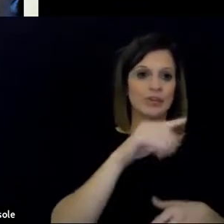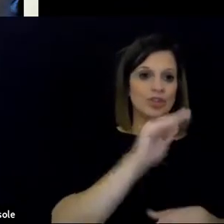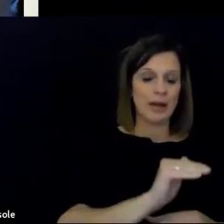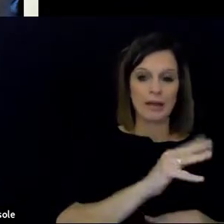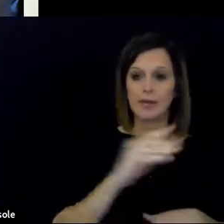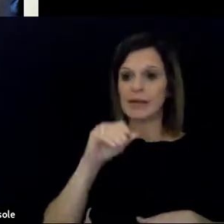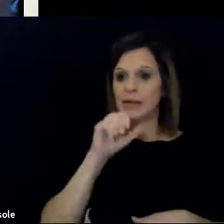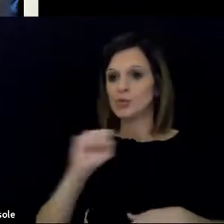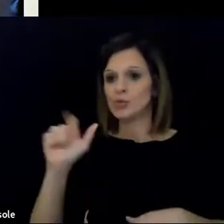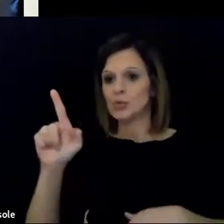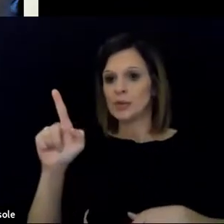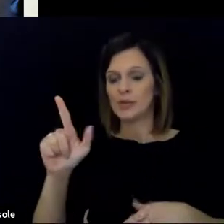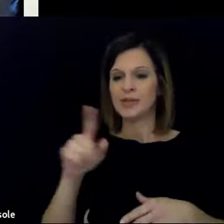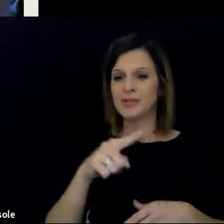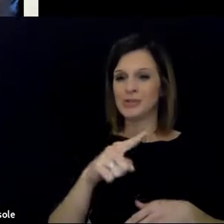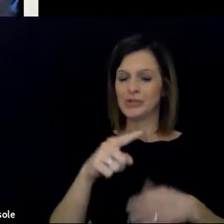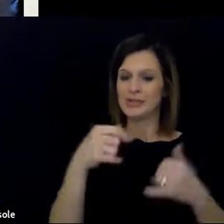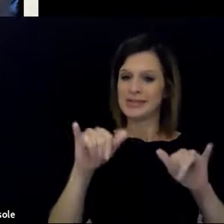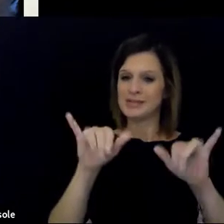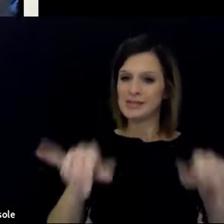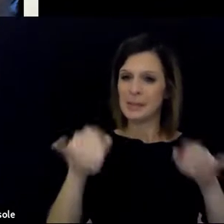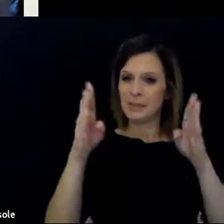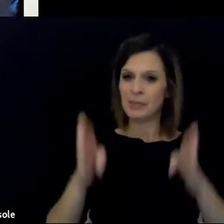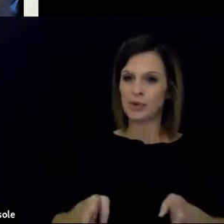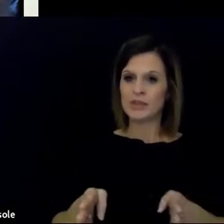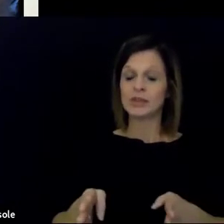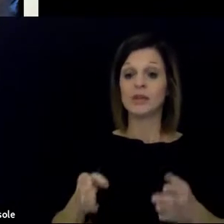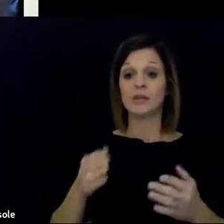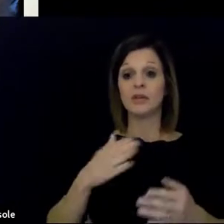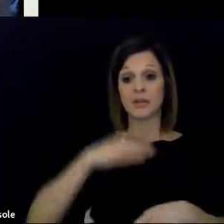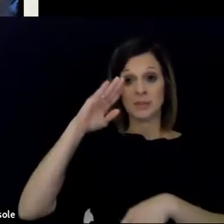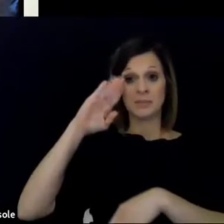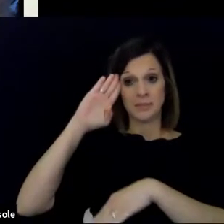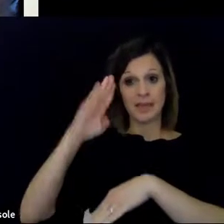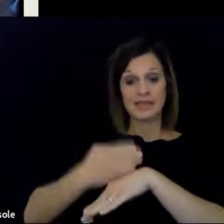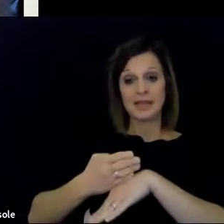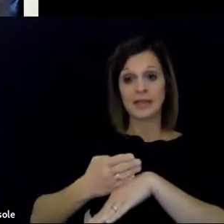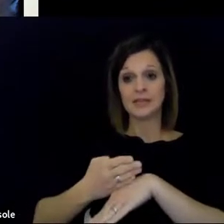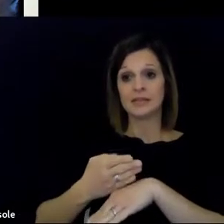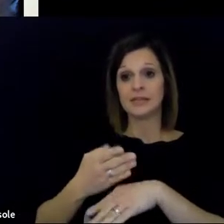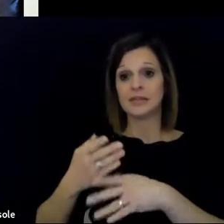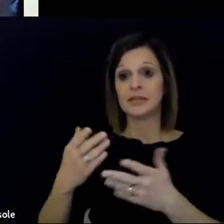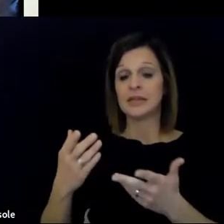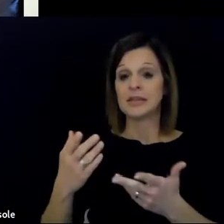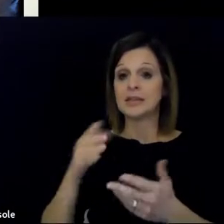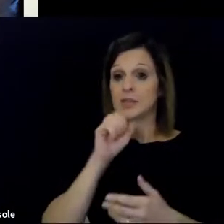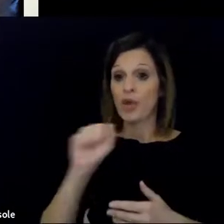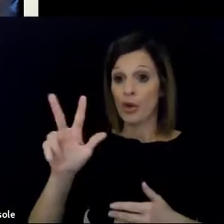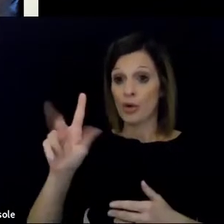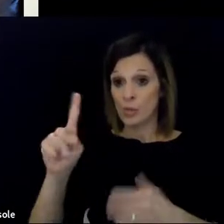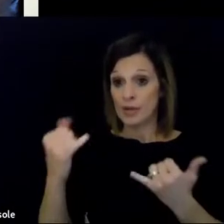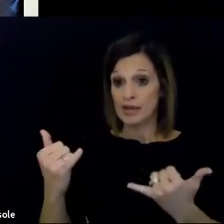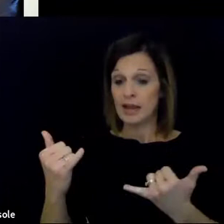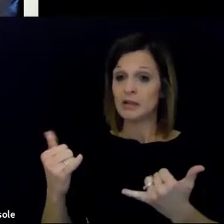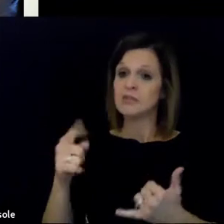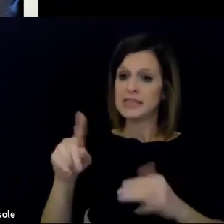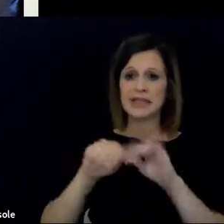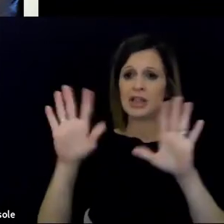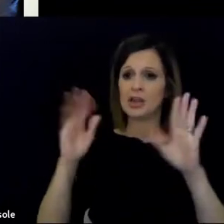so he's clearly in the adult classification, and we are paying attention to his behaviors.